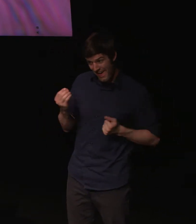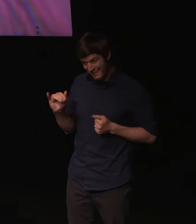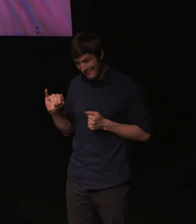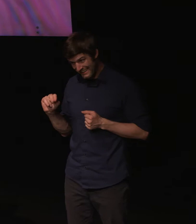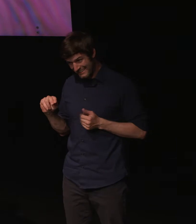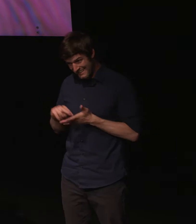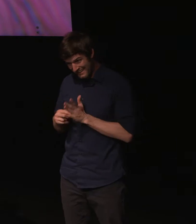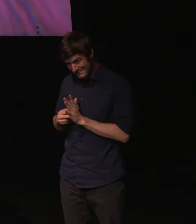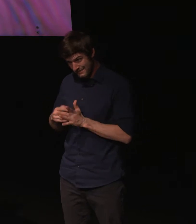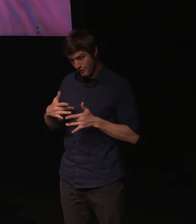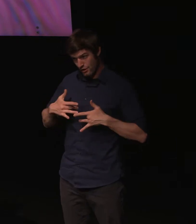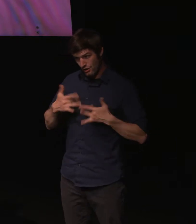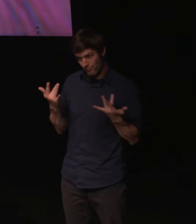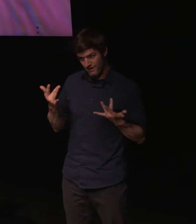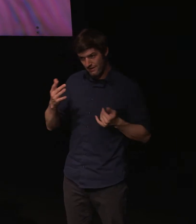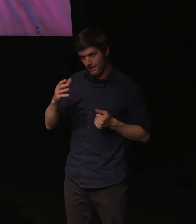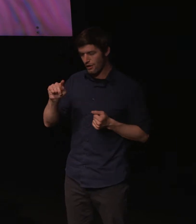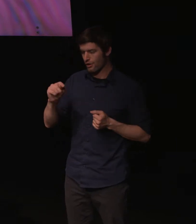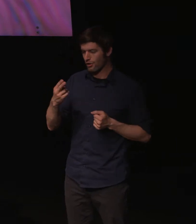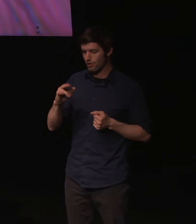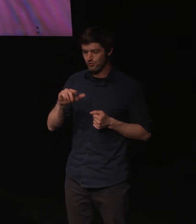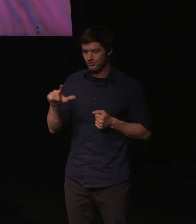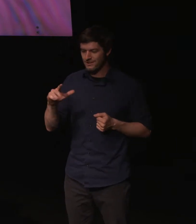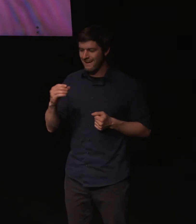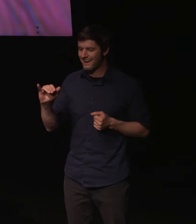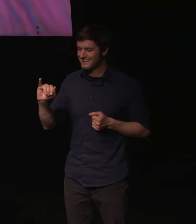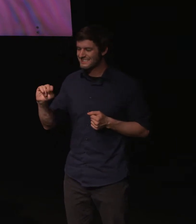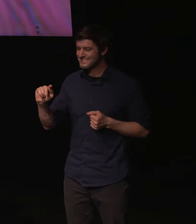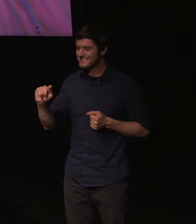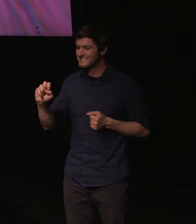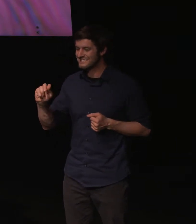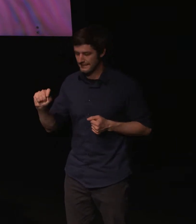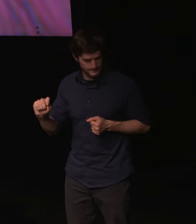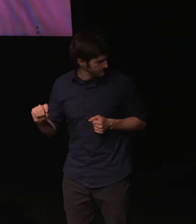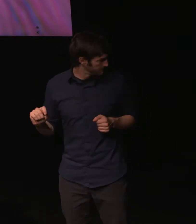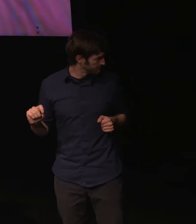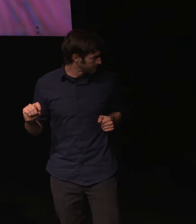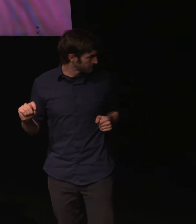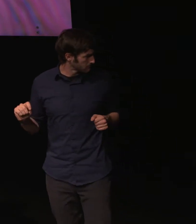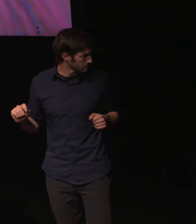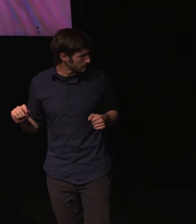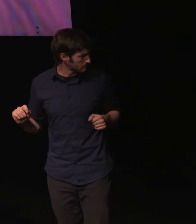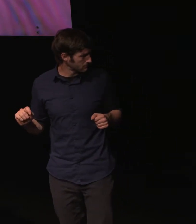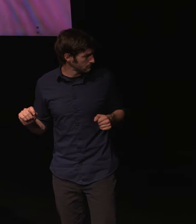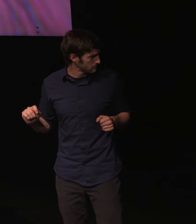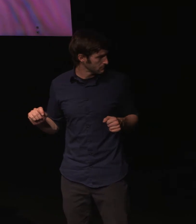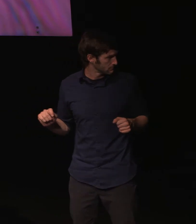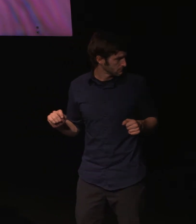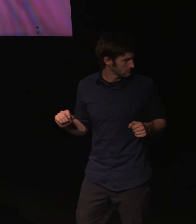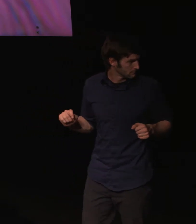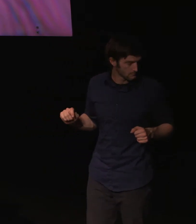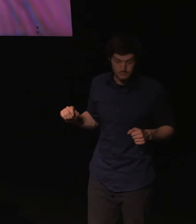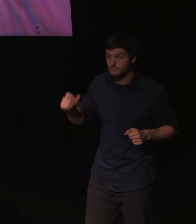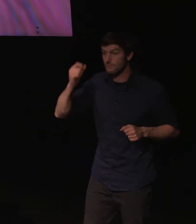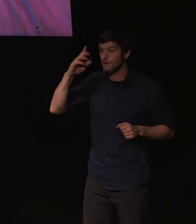that happens the most at my studio. Like I said there are 12 of us and all of us are massive, massive nerds.